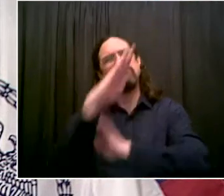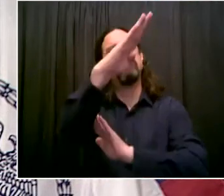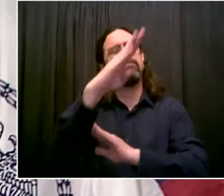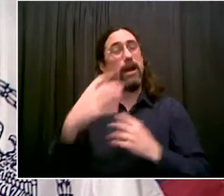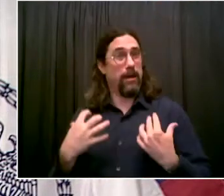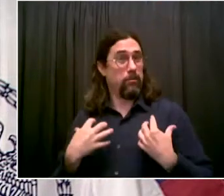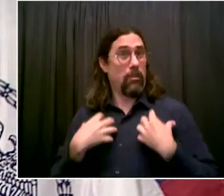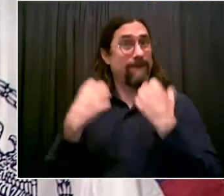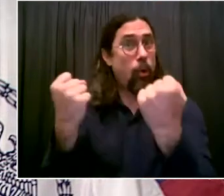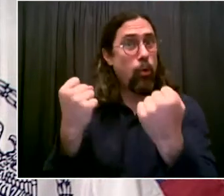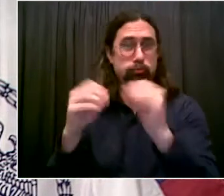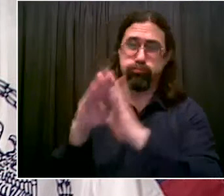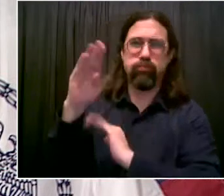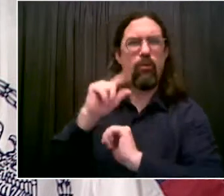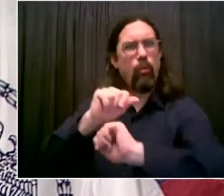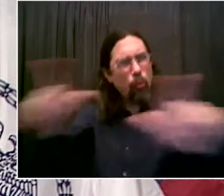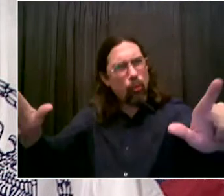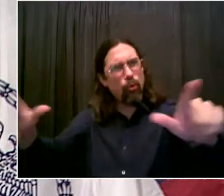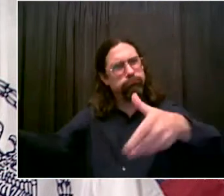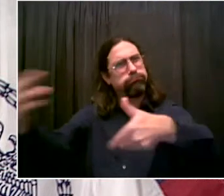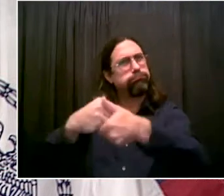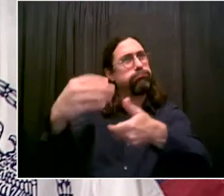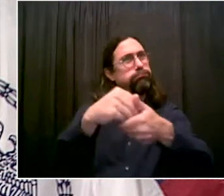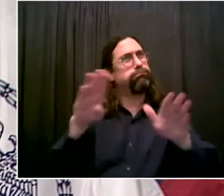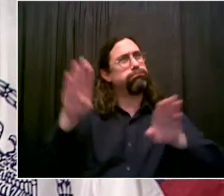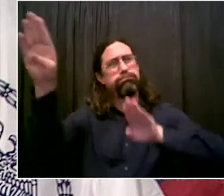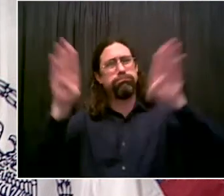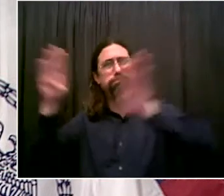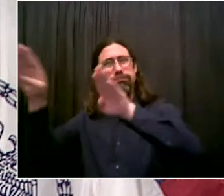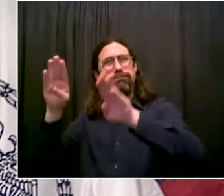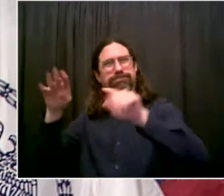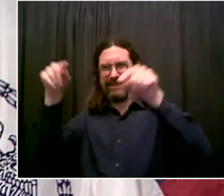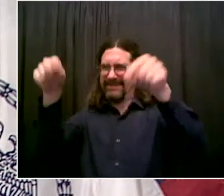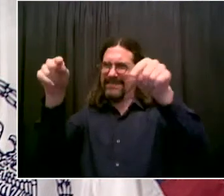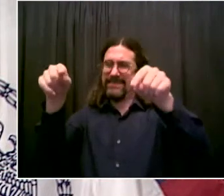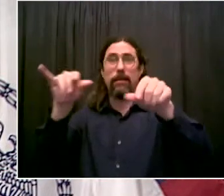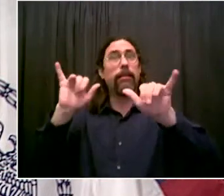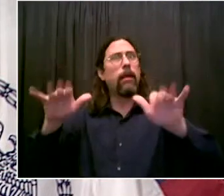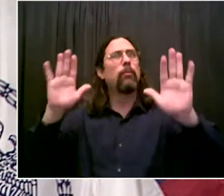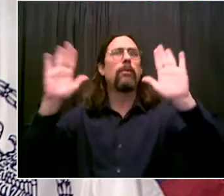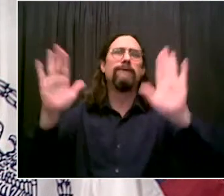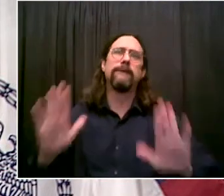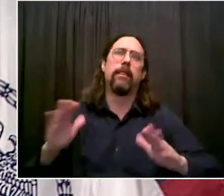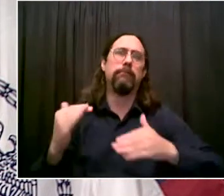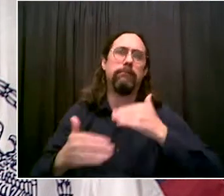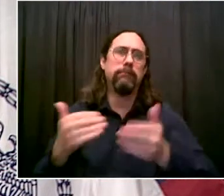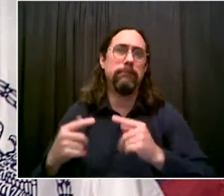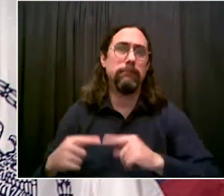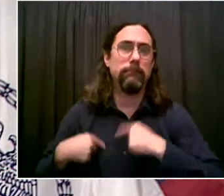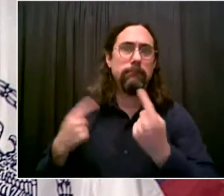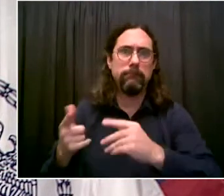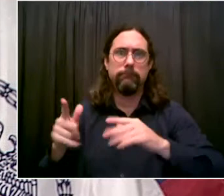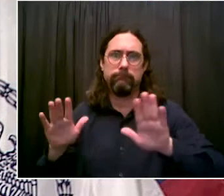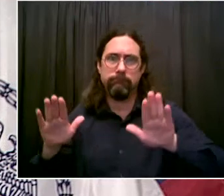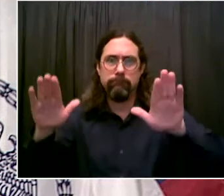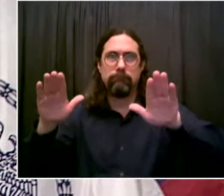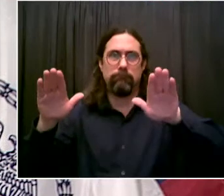BRING BACK THE LIFE OF THE CITY AND CREATE A RECOVERY ENVIRONMENT . WARE TURNING